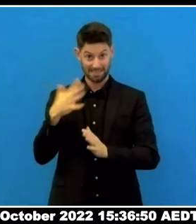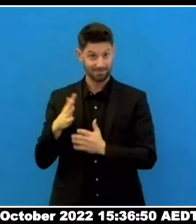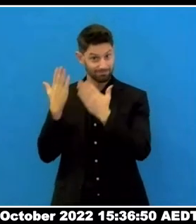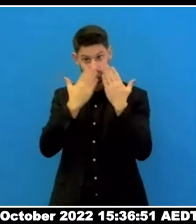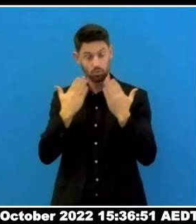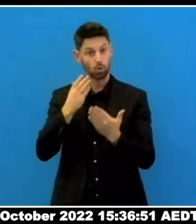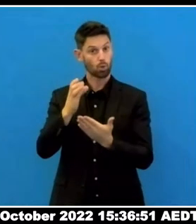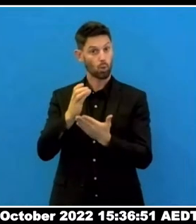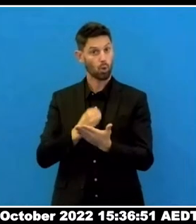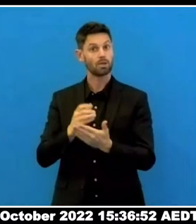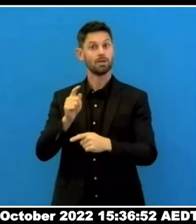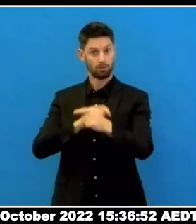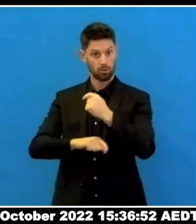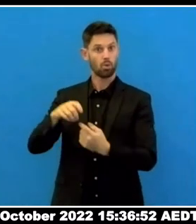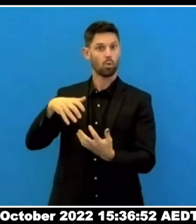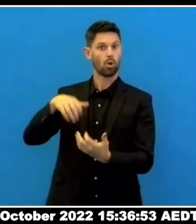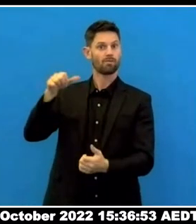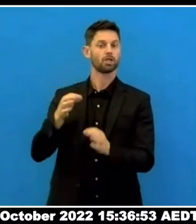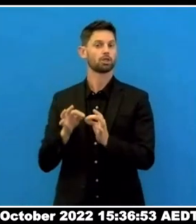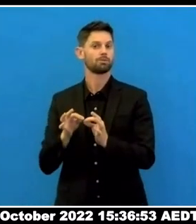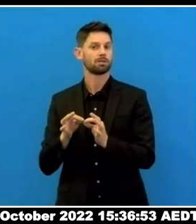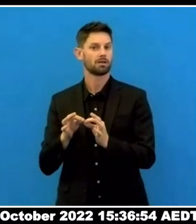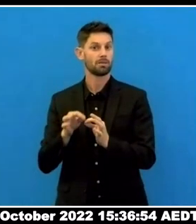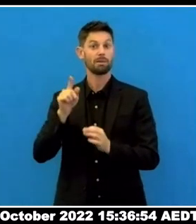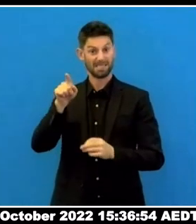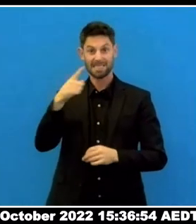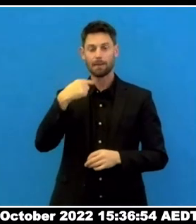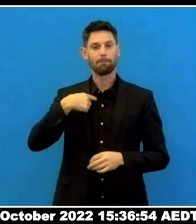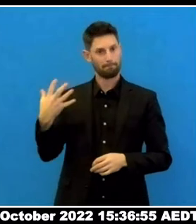and to be a qualified interpreter they ask us to come to Melbourne.